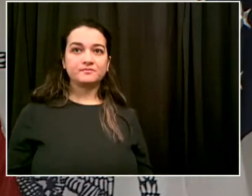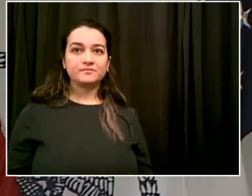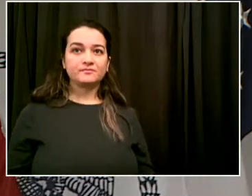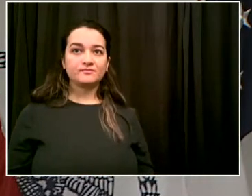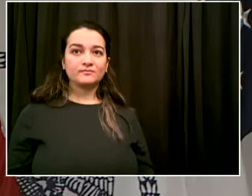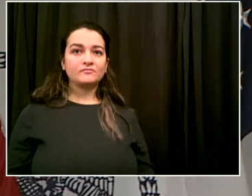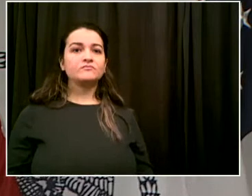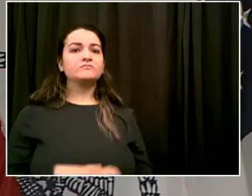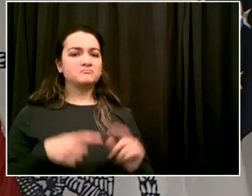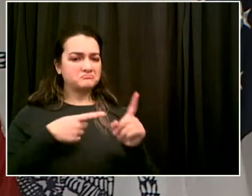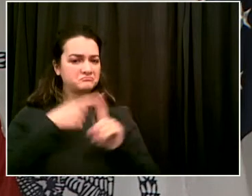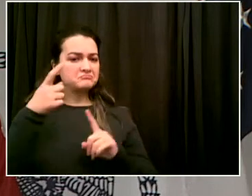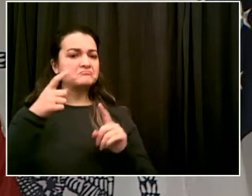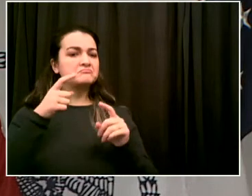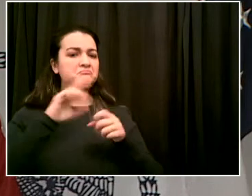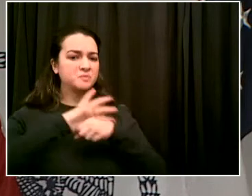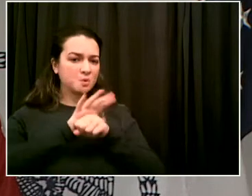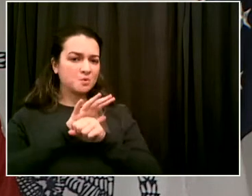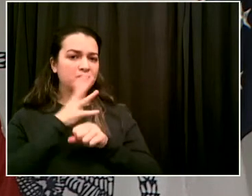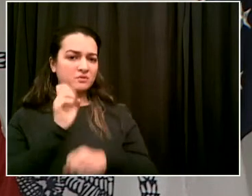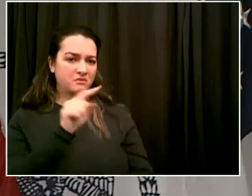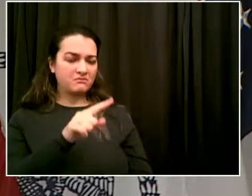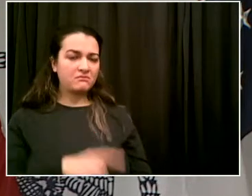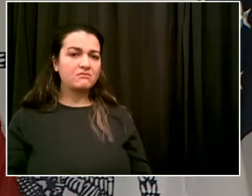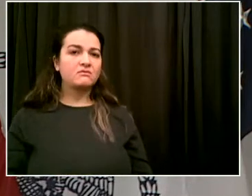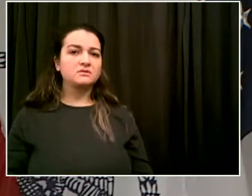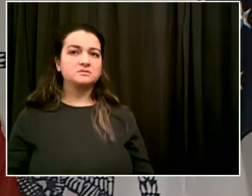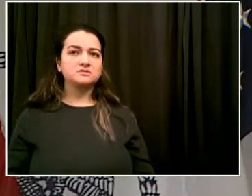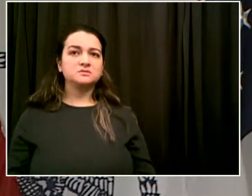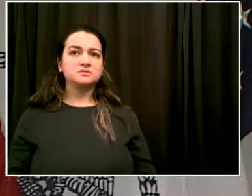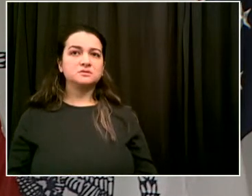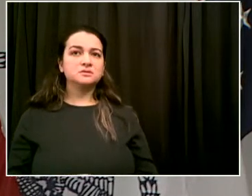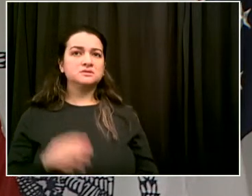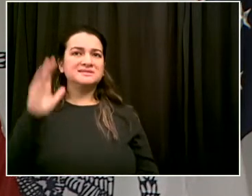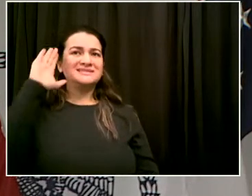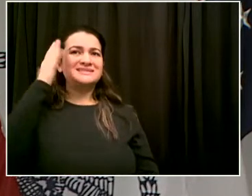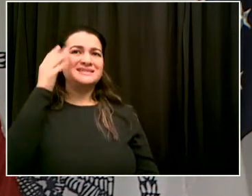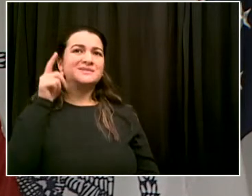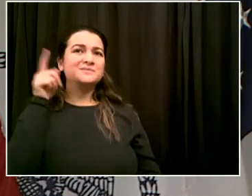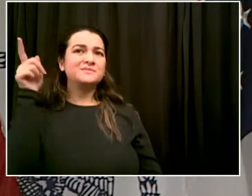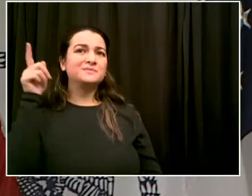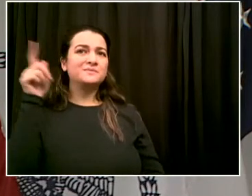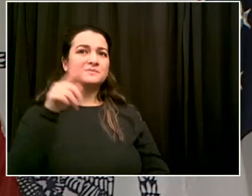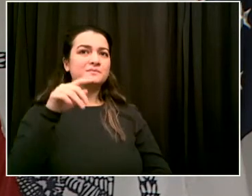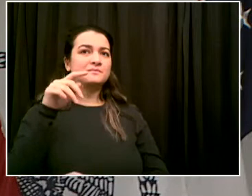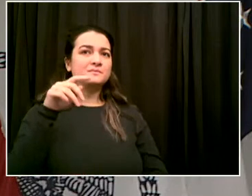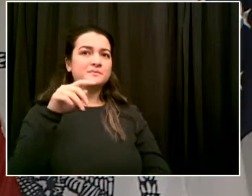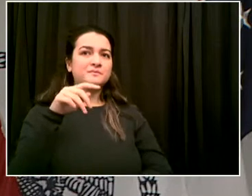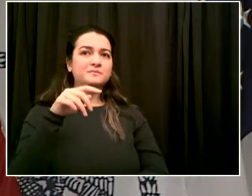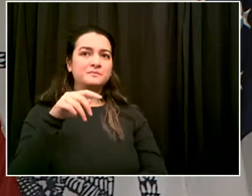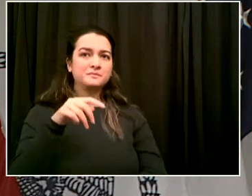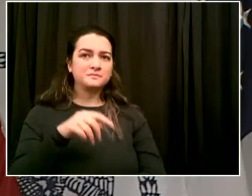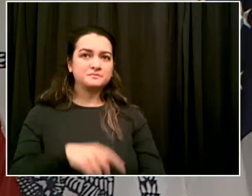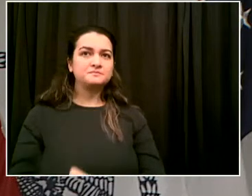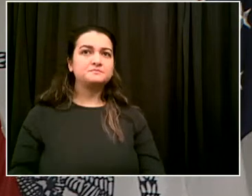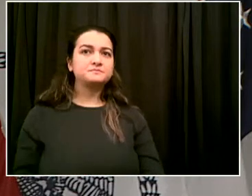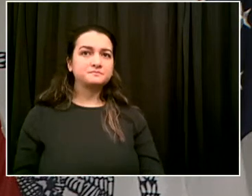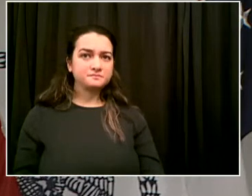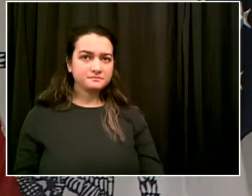WHETHER IT'S TIME SQUARE, UNION SQUARE, FLATIRON DISTRICT OR OTHER COMMERCIAL AREAS SEEMS